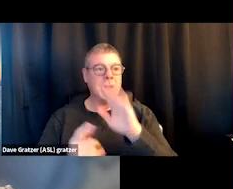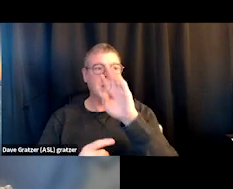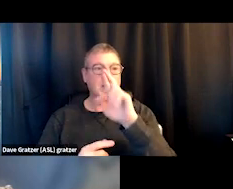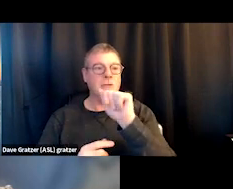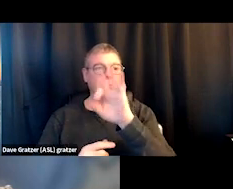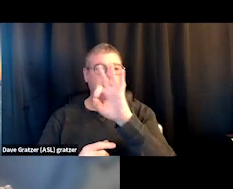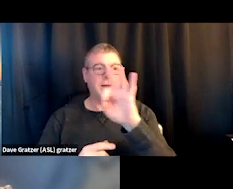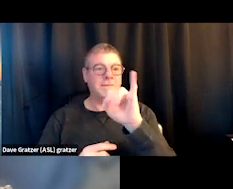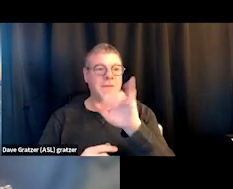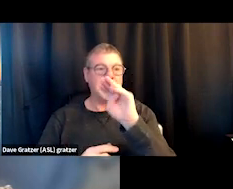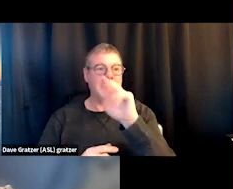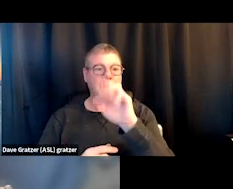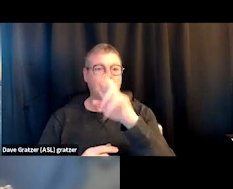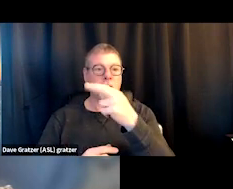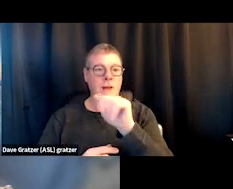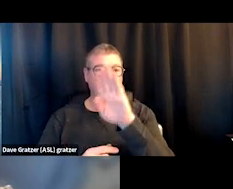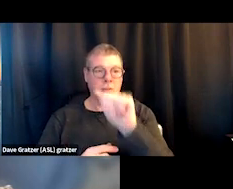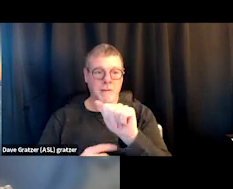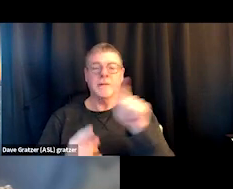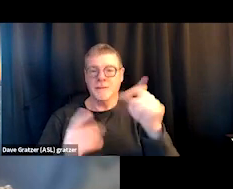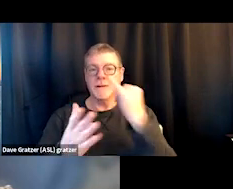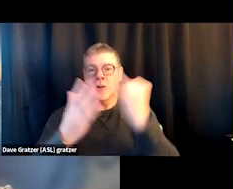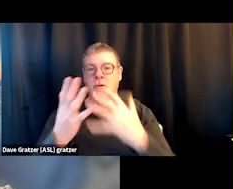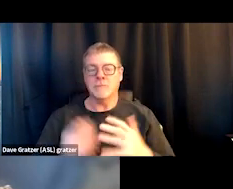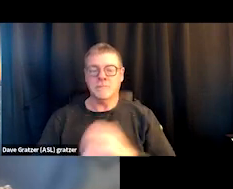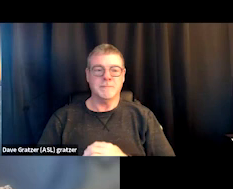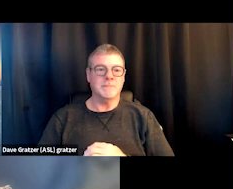who's a social justice activist and artist. Next slide.